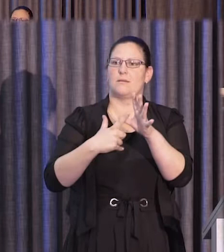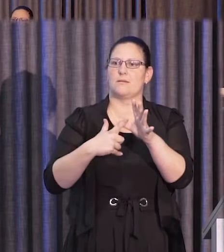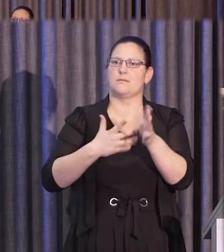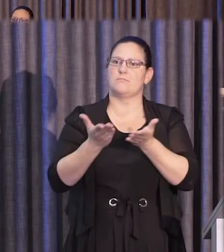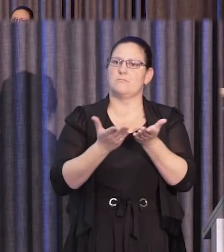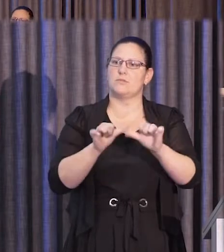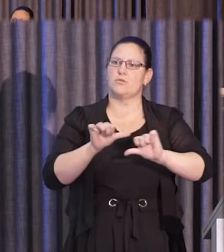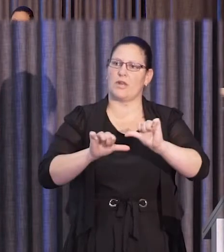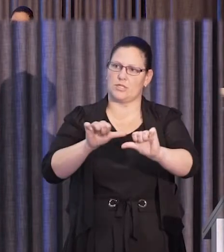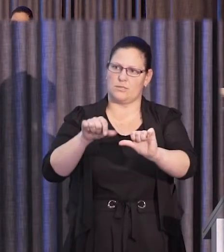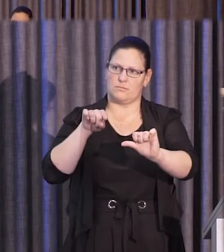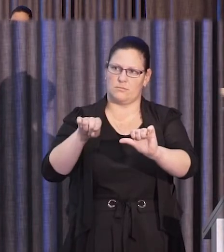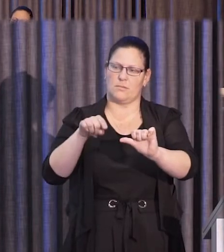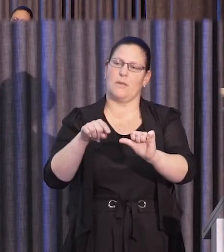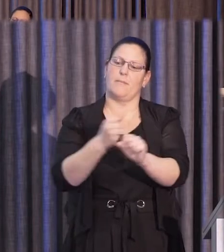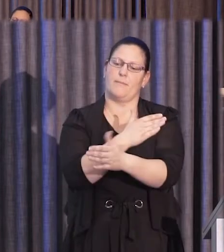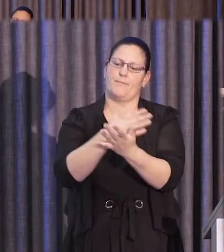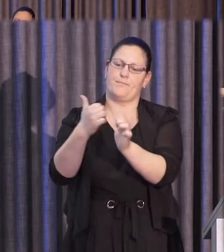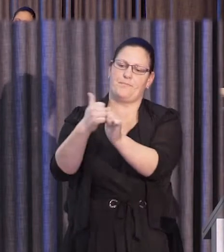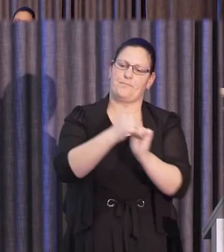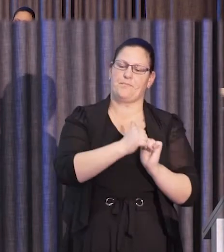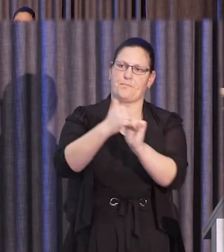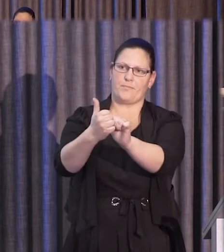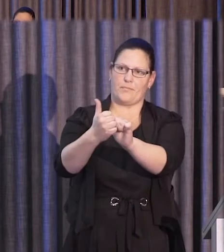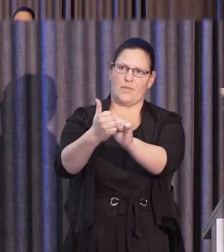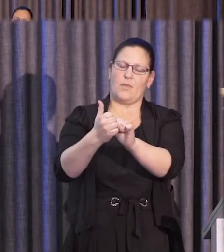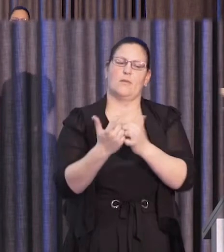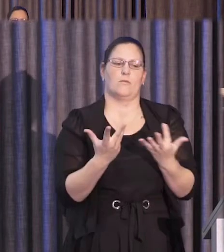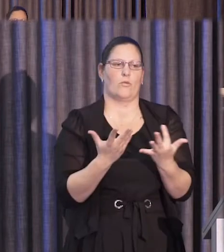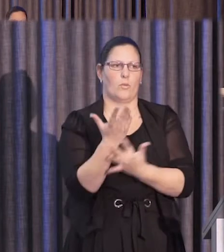And we would see peer-to-peer networks and connect forums